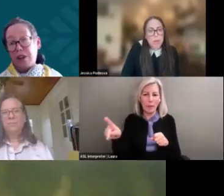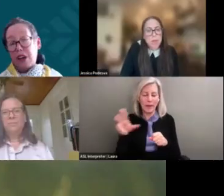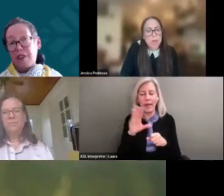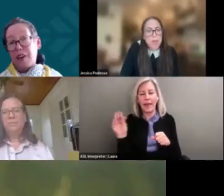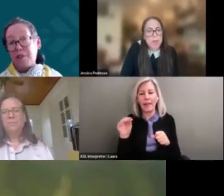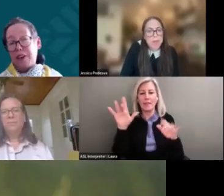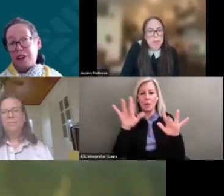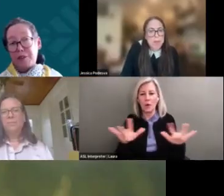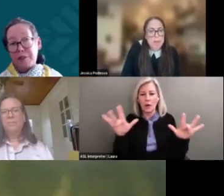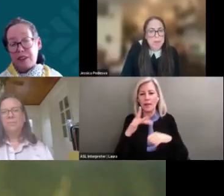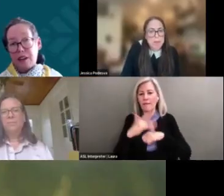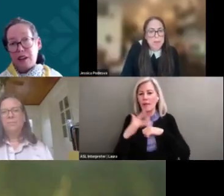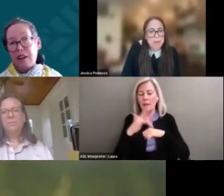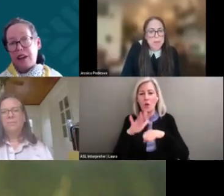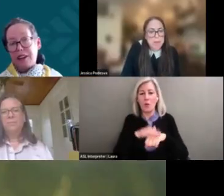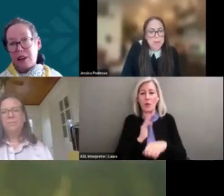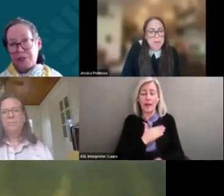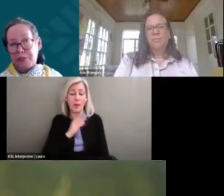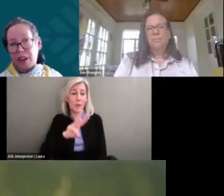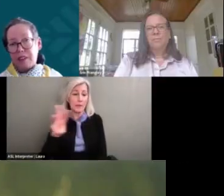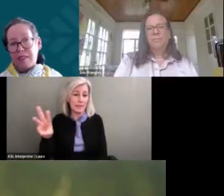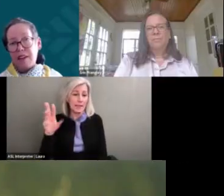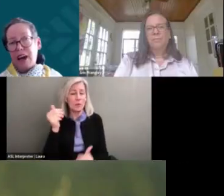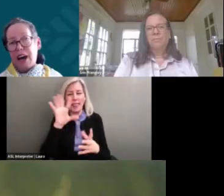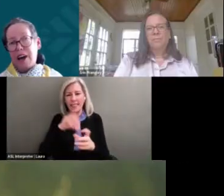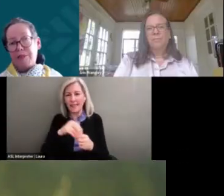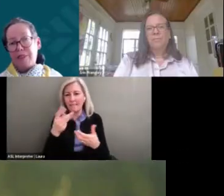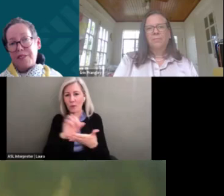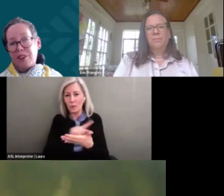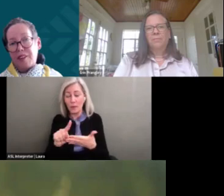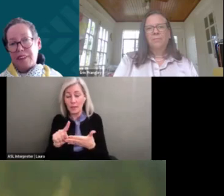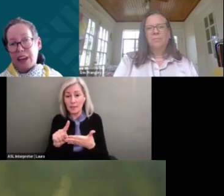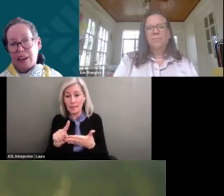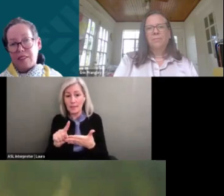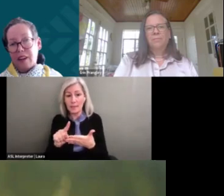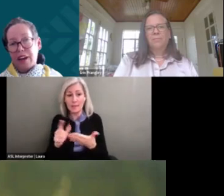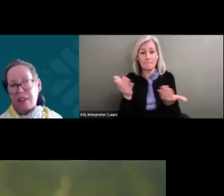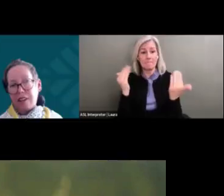We will make the PowerPoint deck